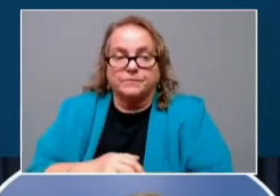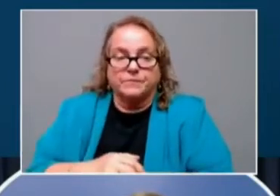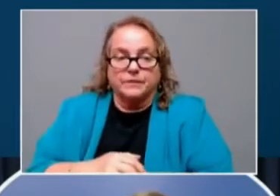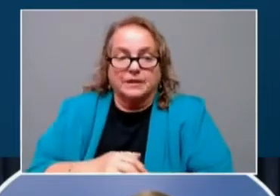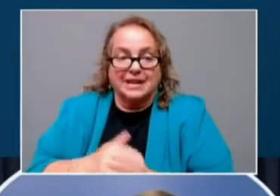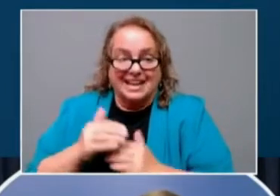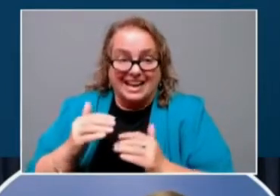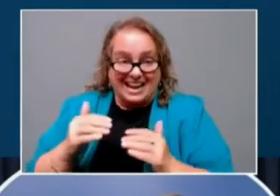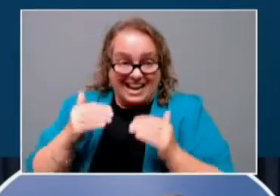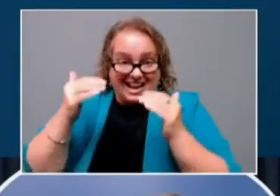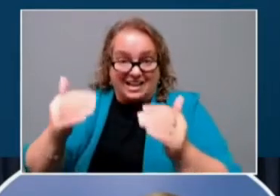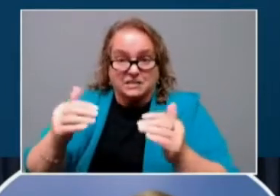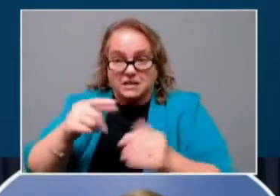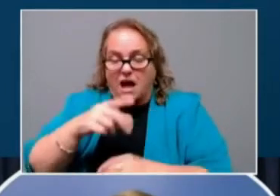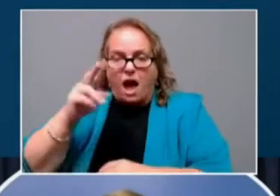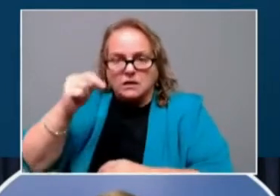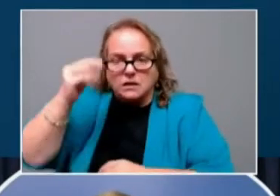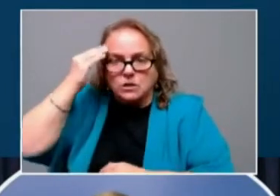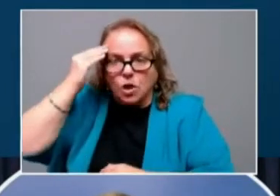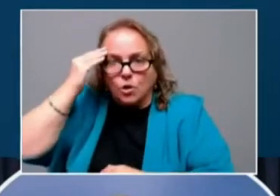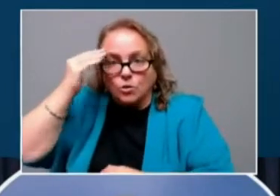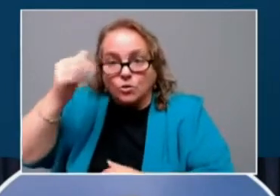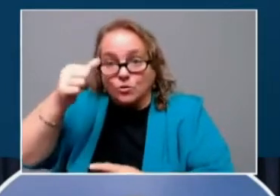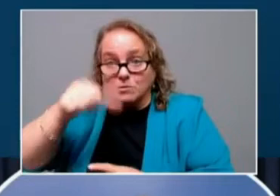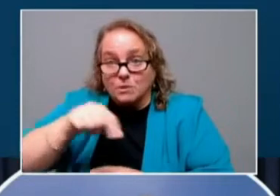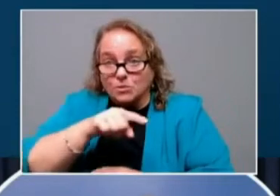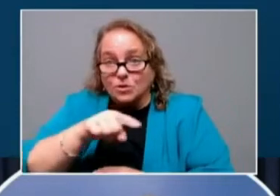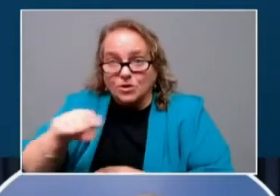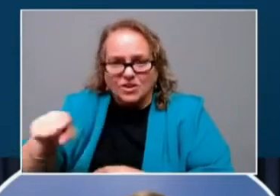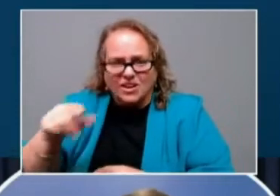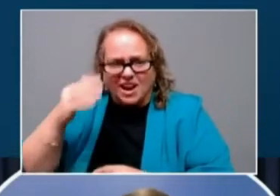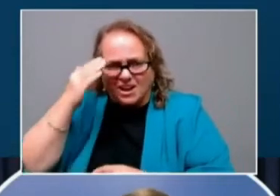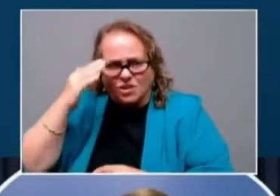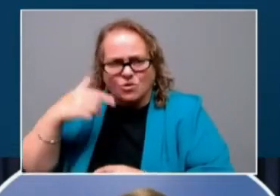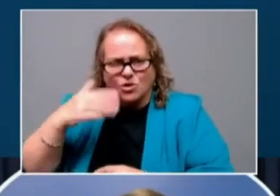Unknown if you really looked at these, you've known, we've got about 190,000